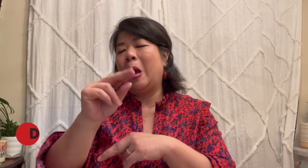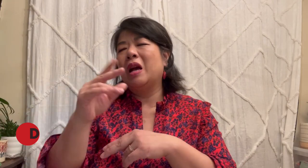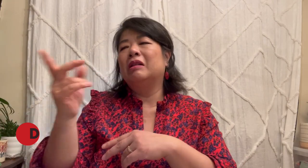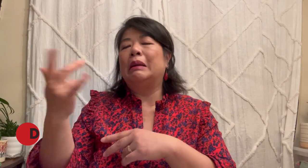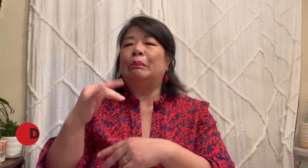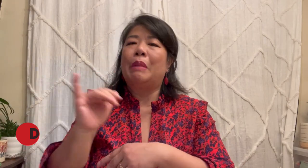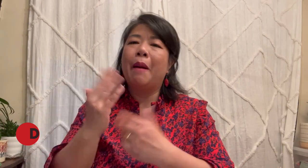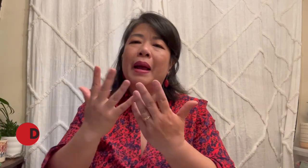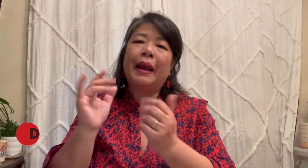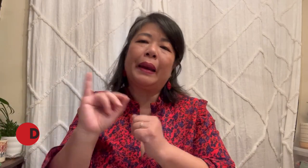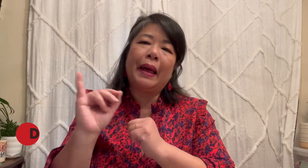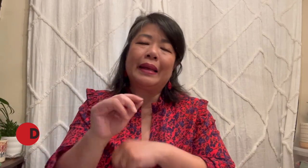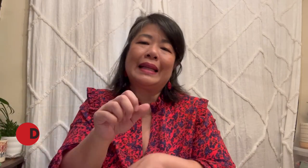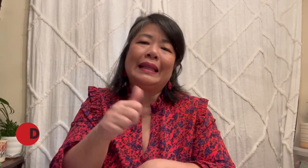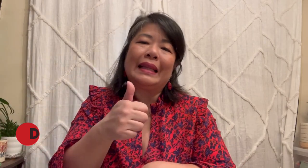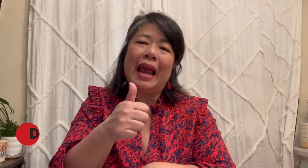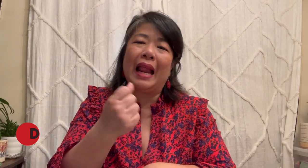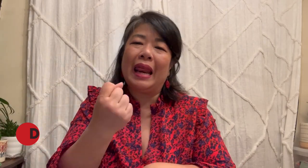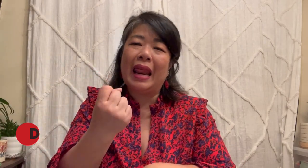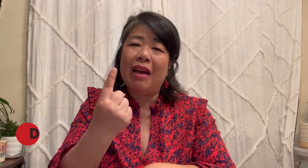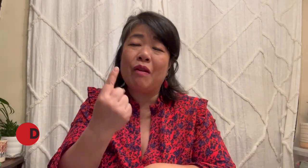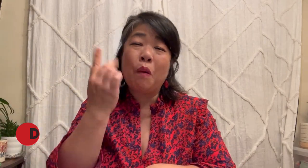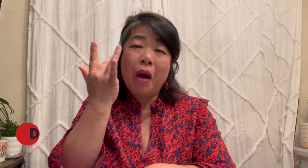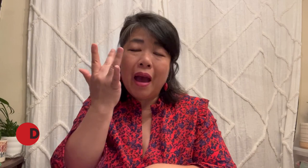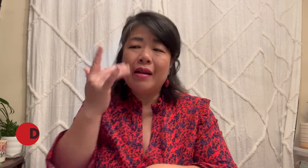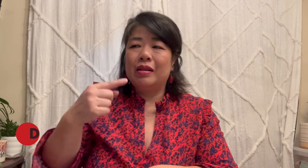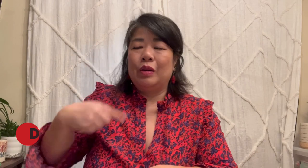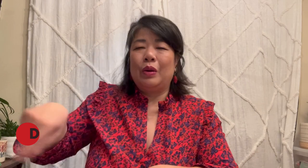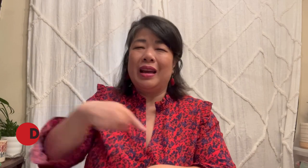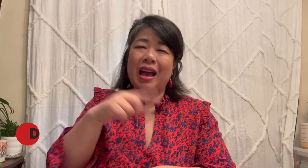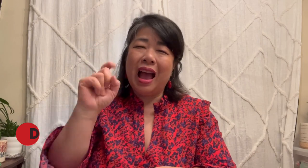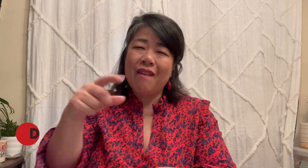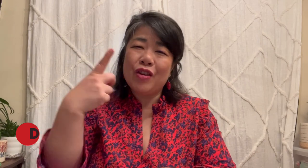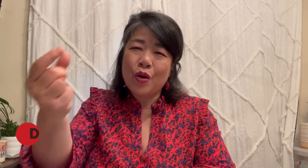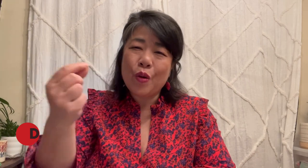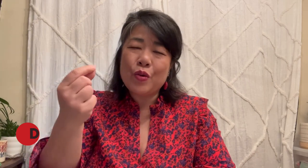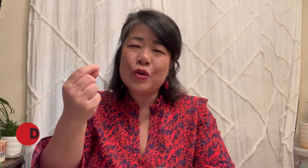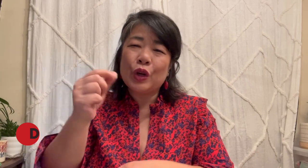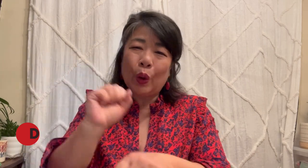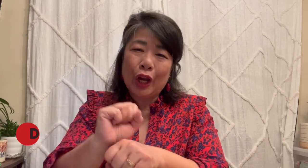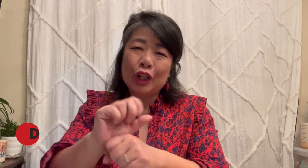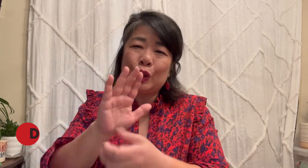until midnight. We sometimes will do the traditions around 10-11pm